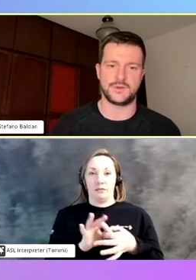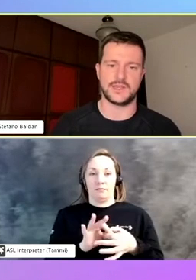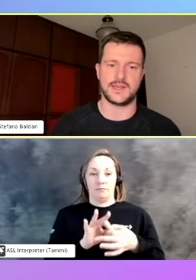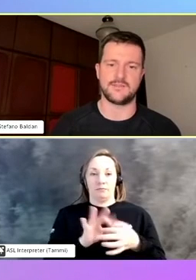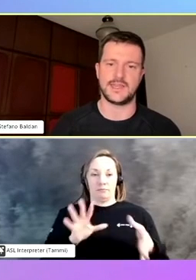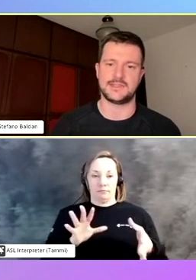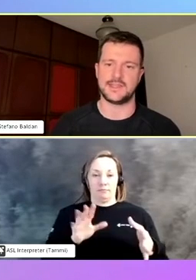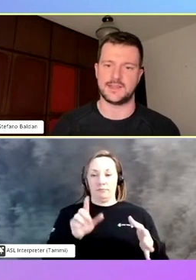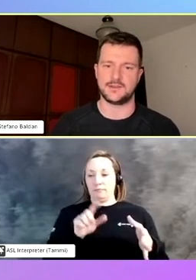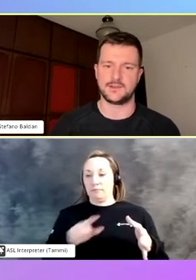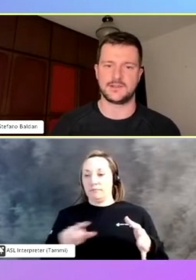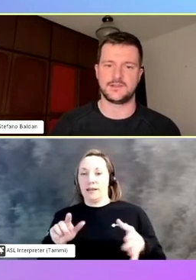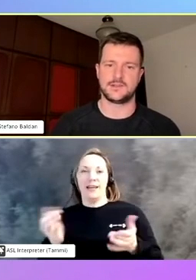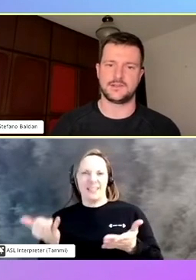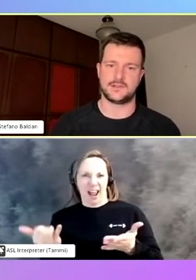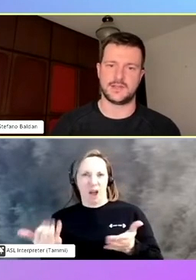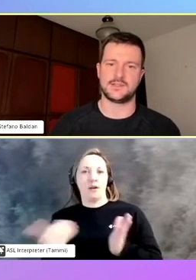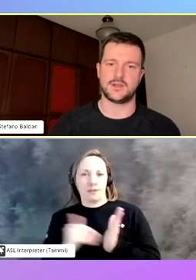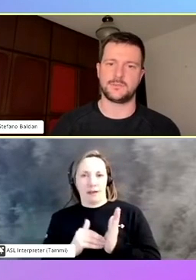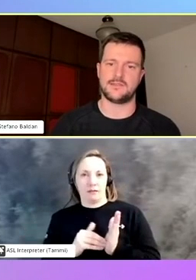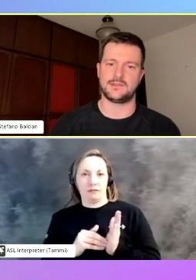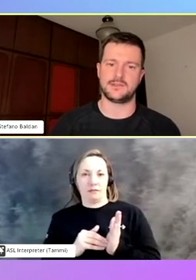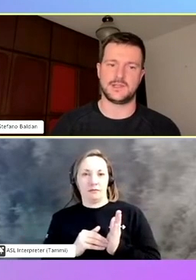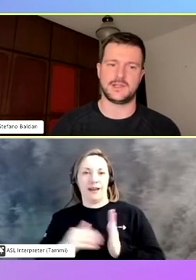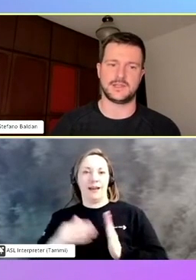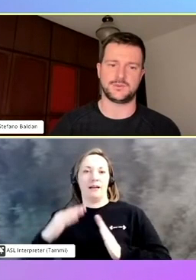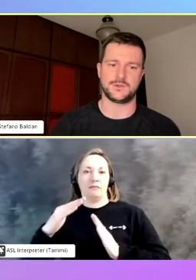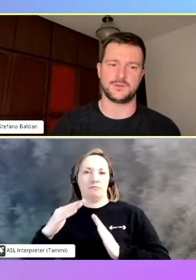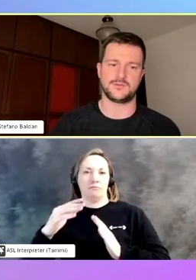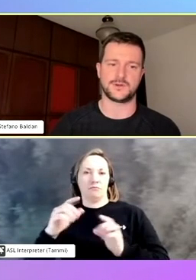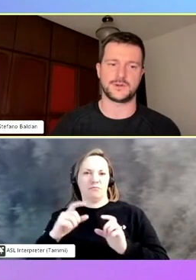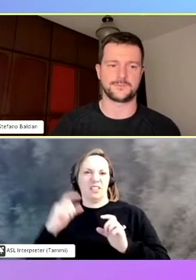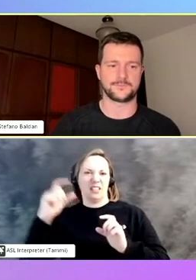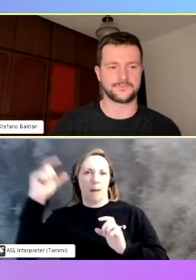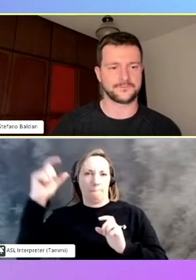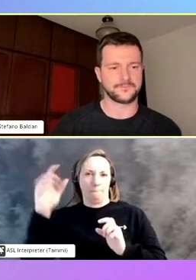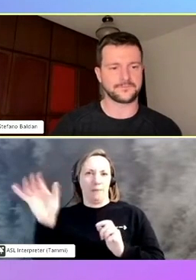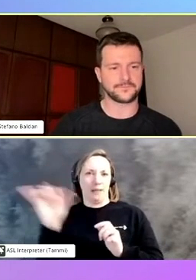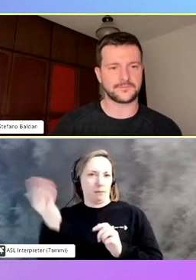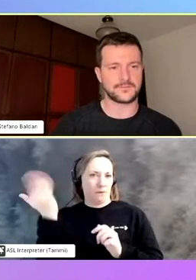so for example interfaces used to be that would not show